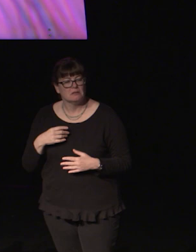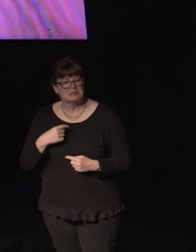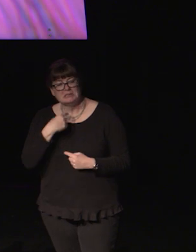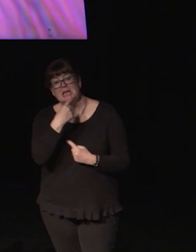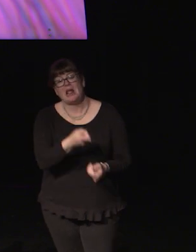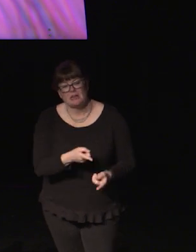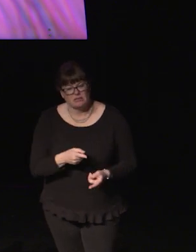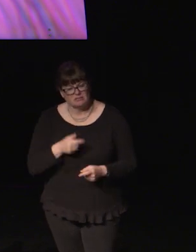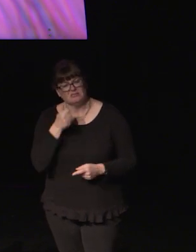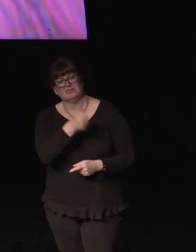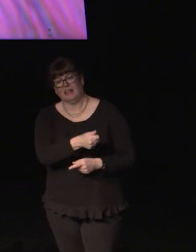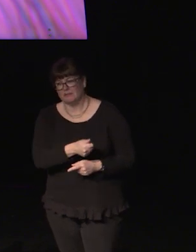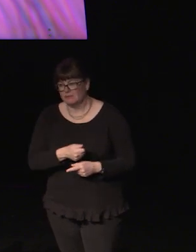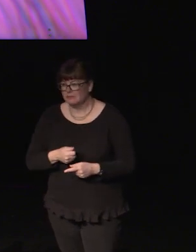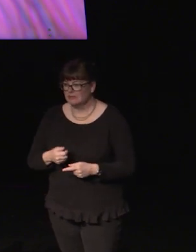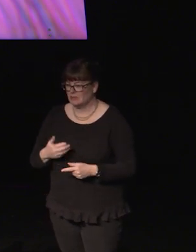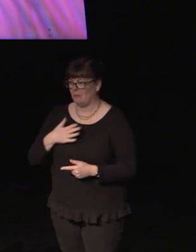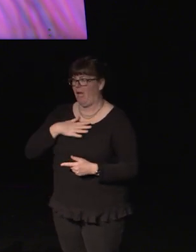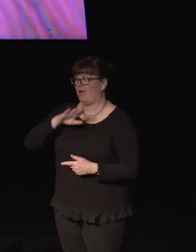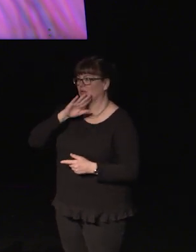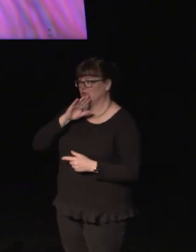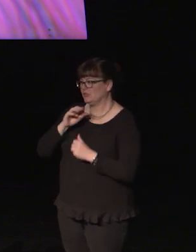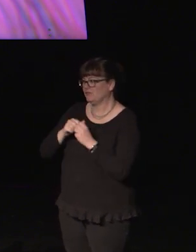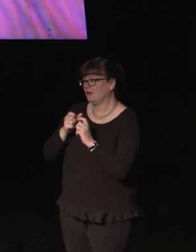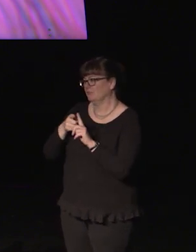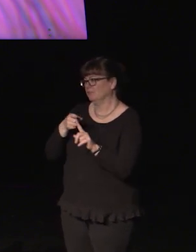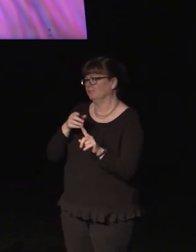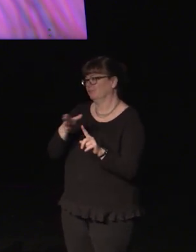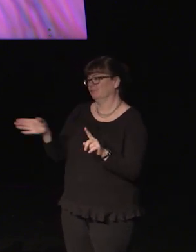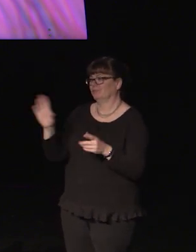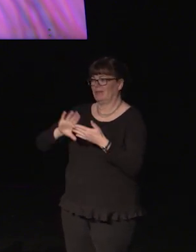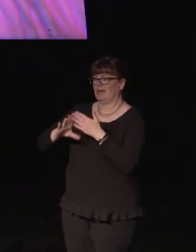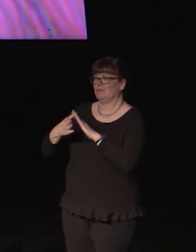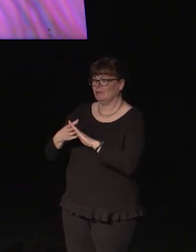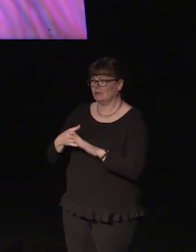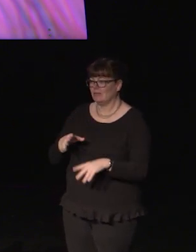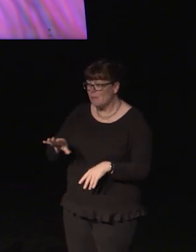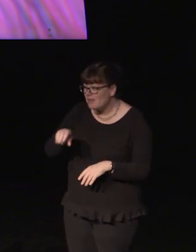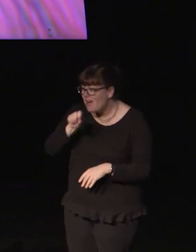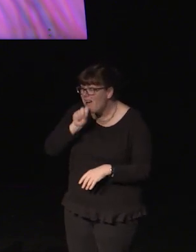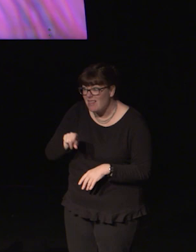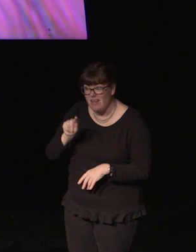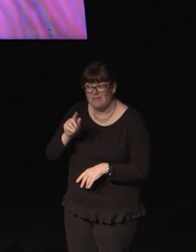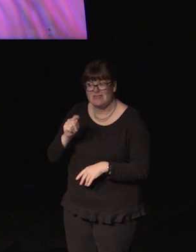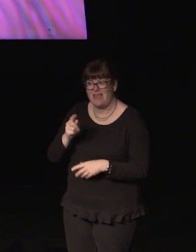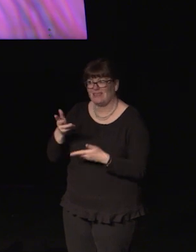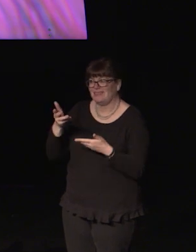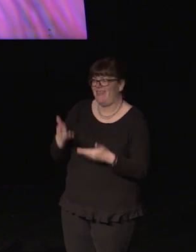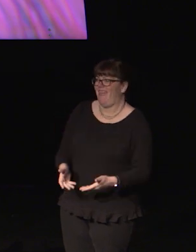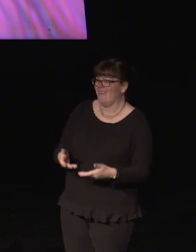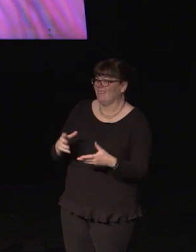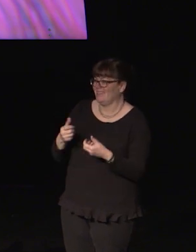So that's where a lot of my frustration comes in. Because I actually love the text-heavy games, I love narrative games, I love the story games,